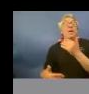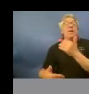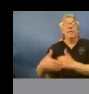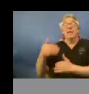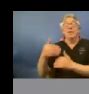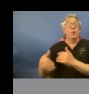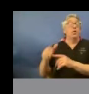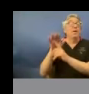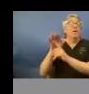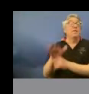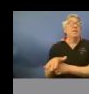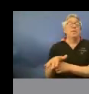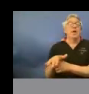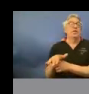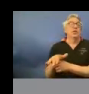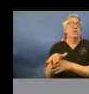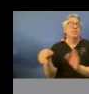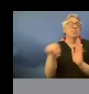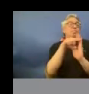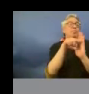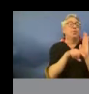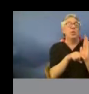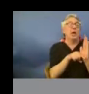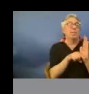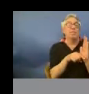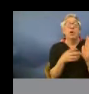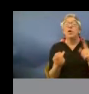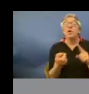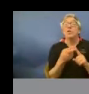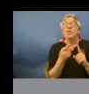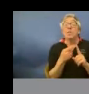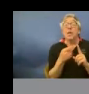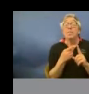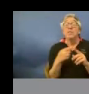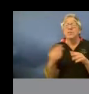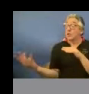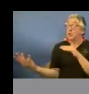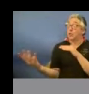Another issue that needs to be considered is that, in the process, when you are applying